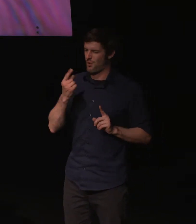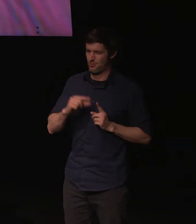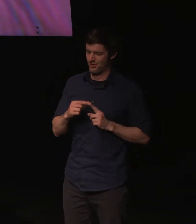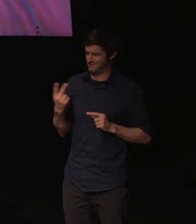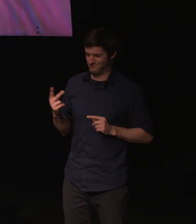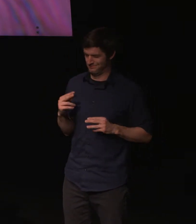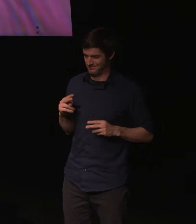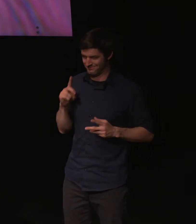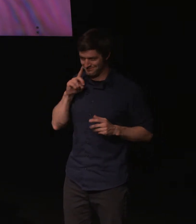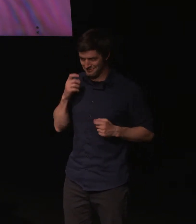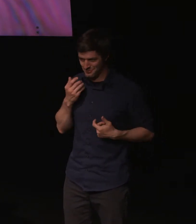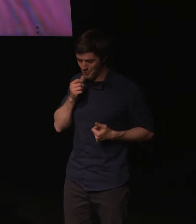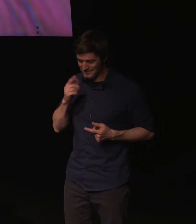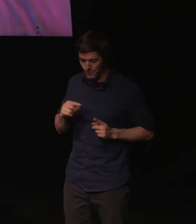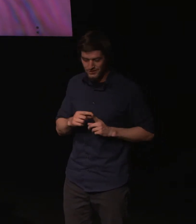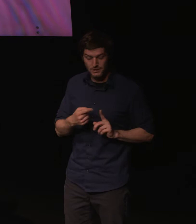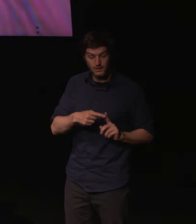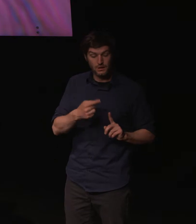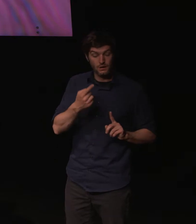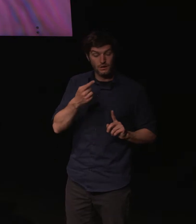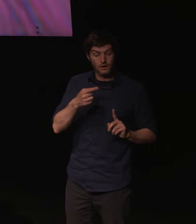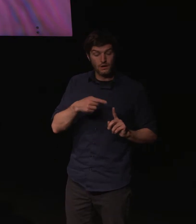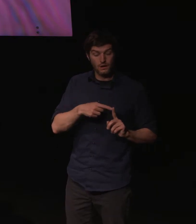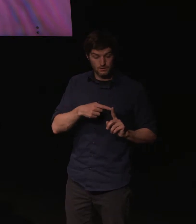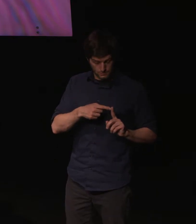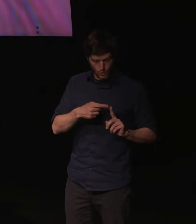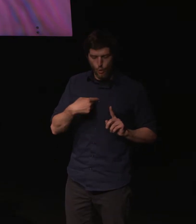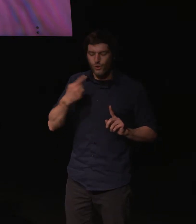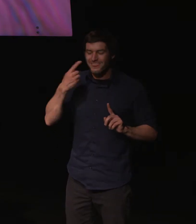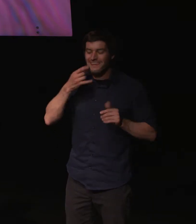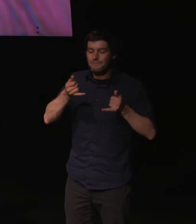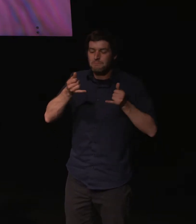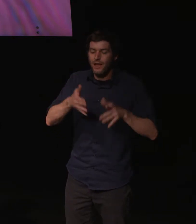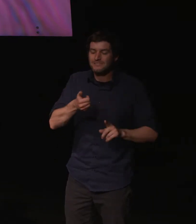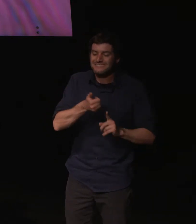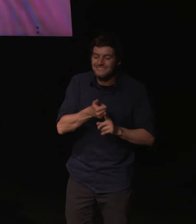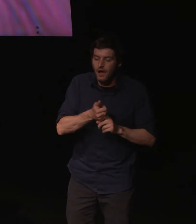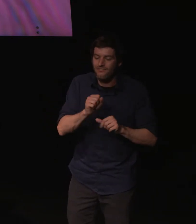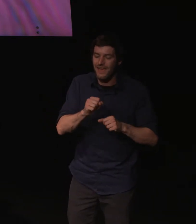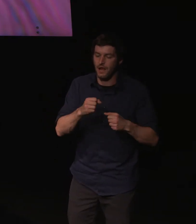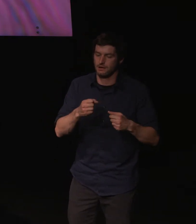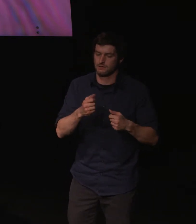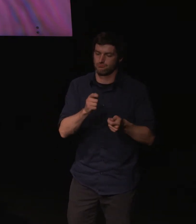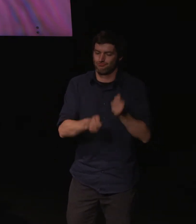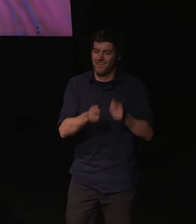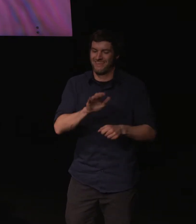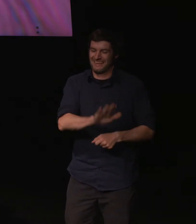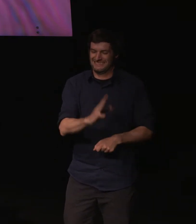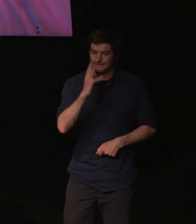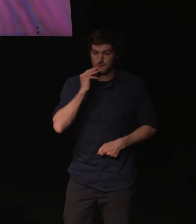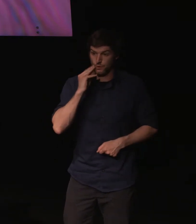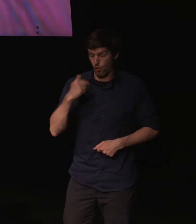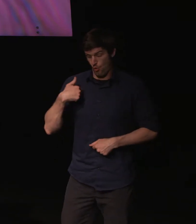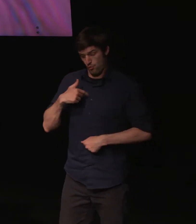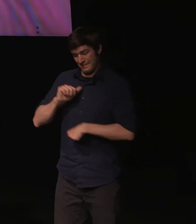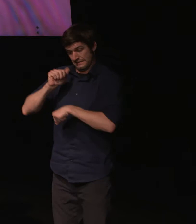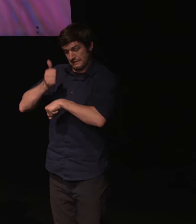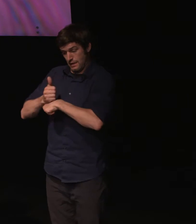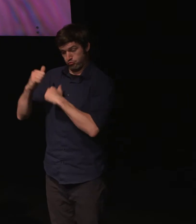We can put in a frame we can put in a structure, but we wanna make that structure as bendable and breakable as humanly possible.